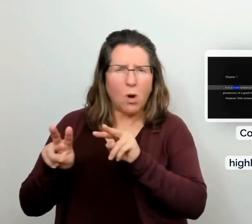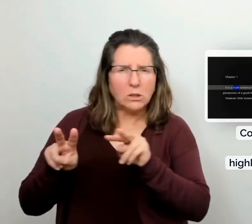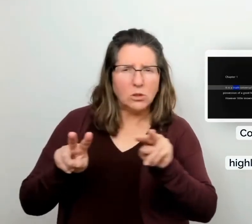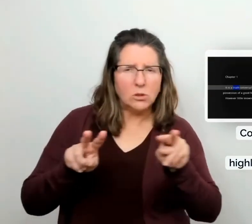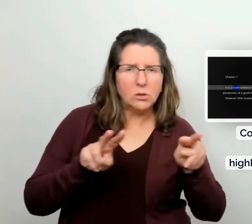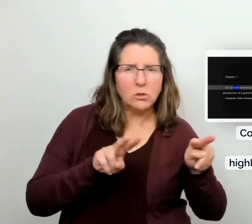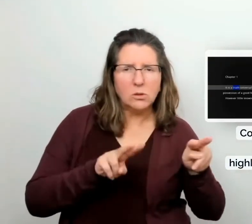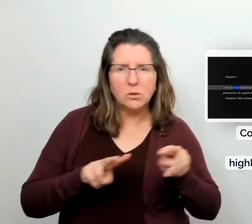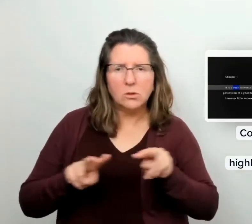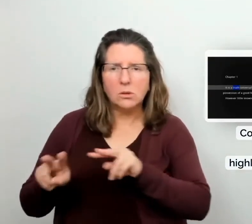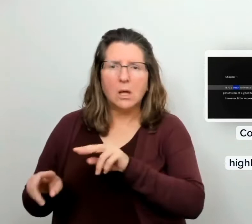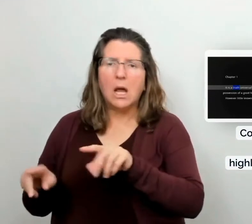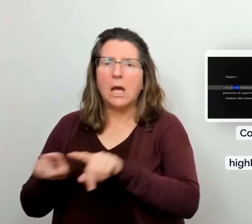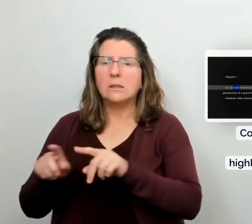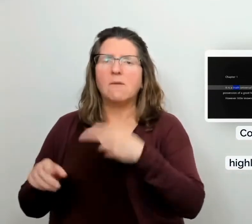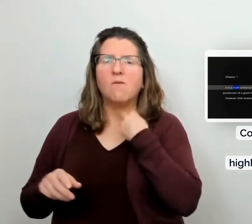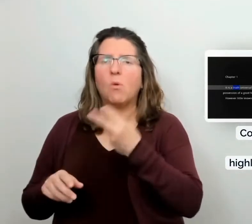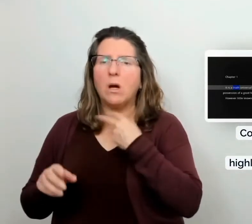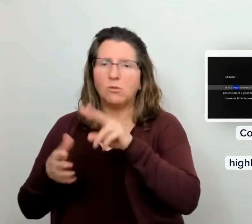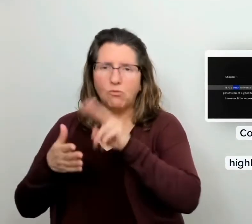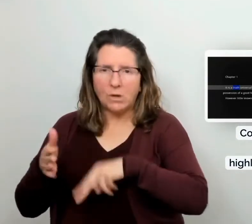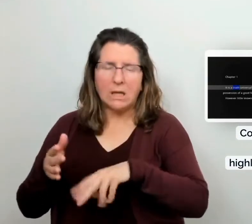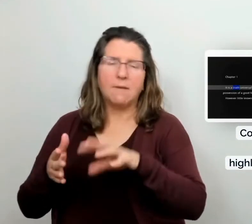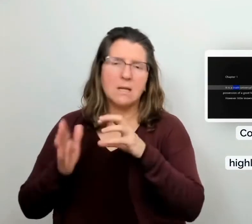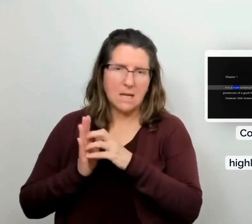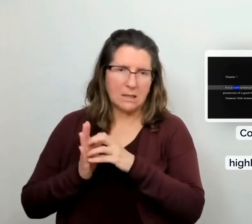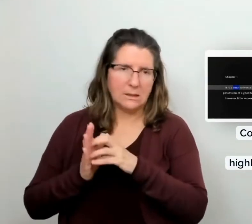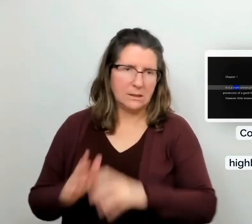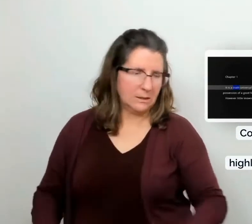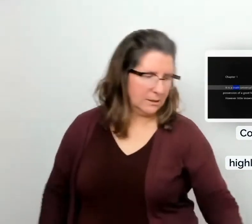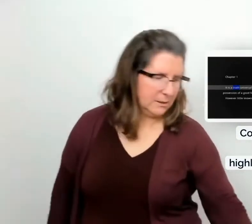allowing the student to more easily track what is being read.